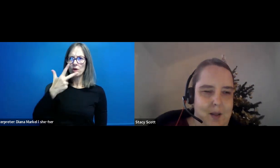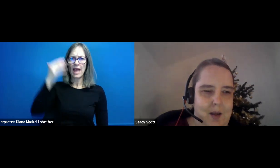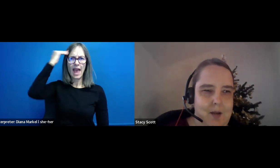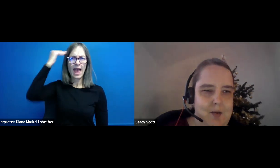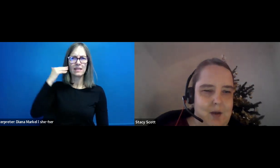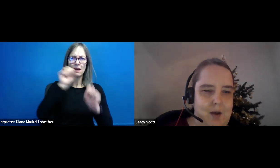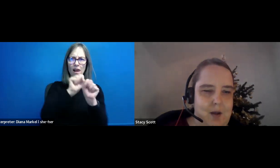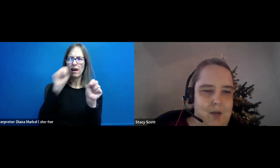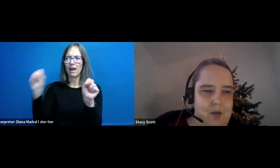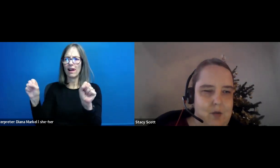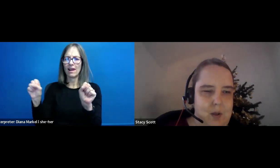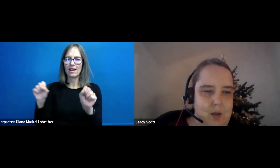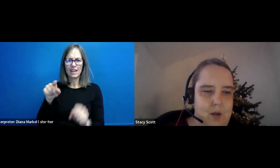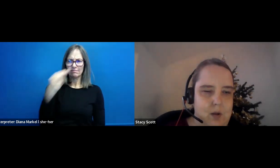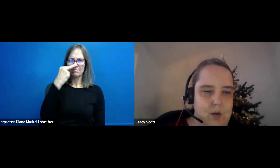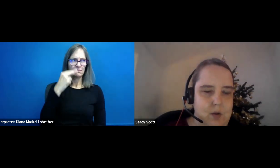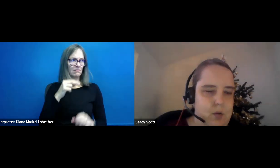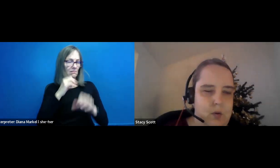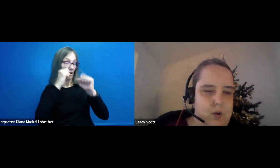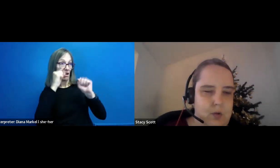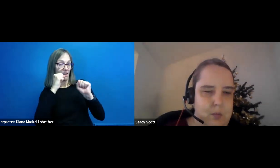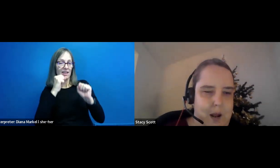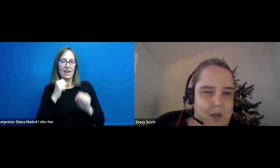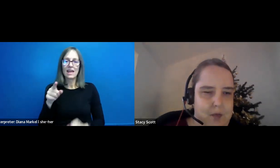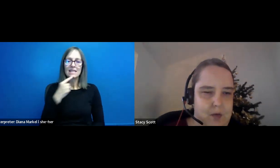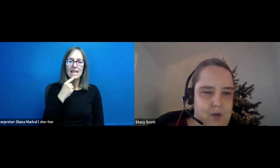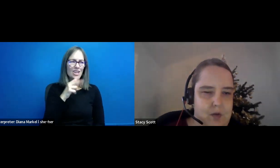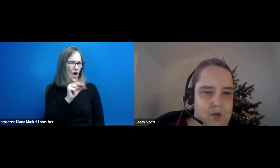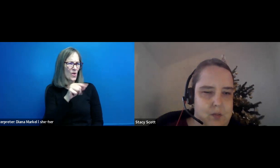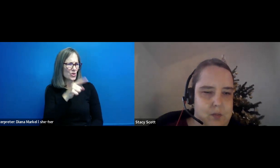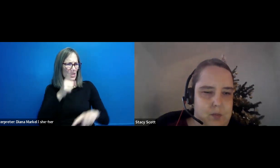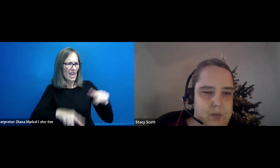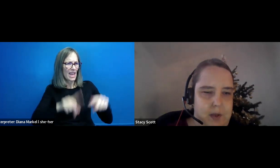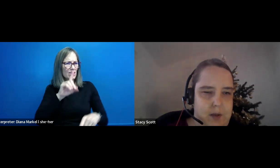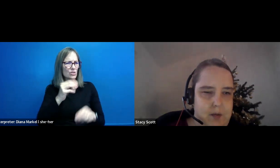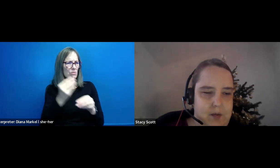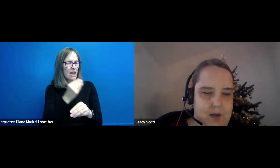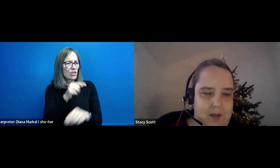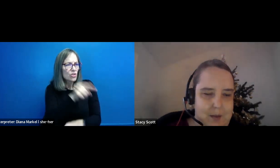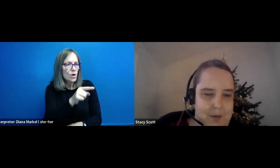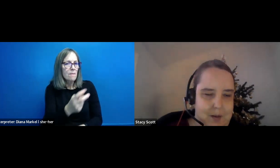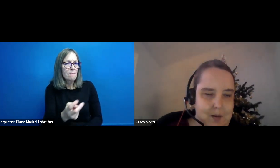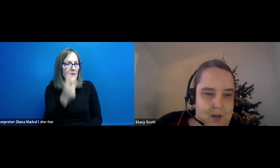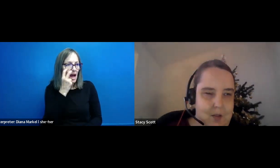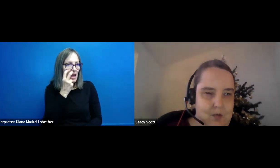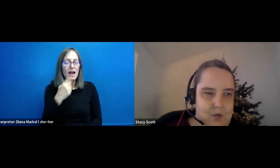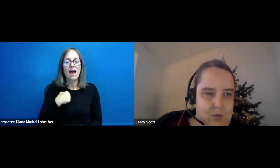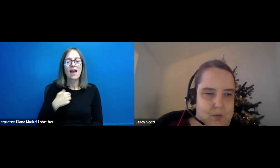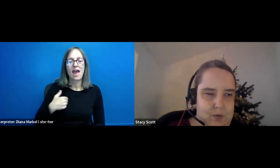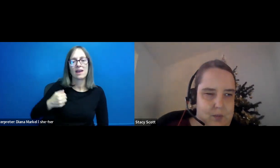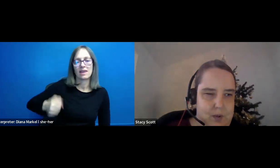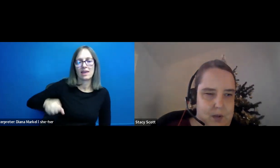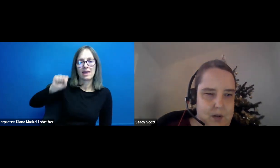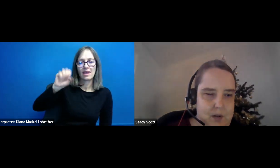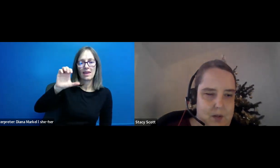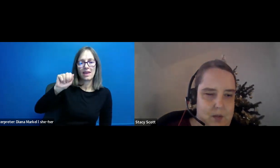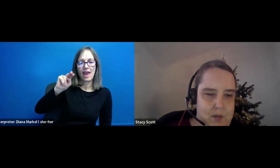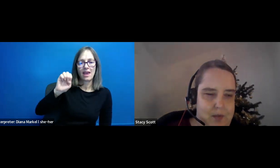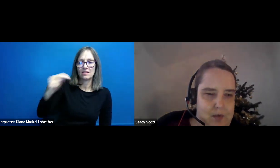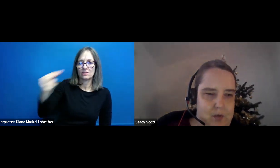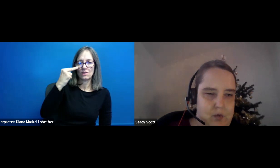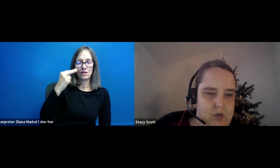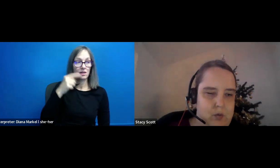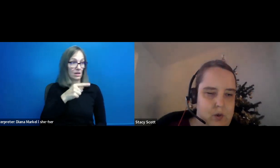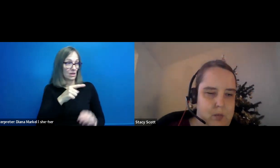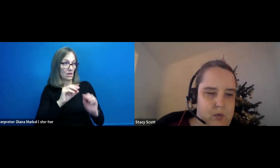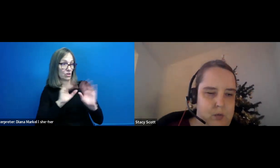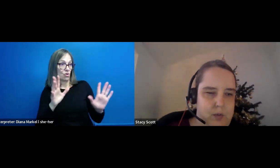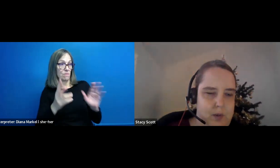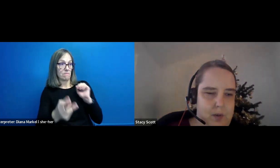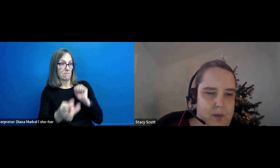Stacy Scott: And they said to me. No, you can't do maths, because that's, you're blind, because I had a cane in my hand. They said, you obviously are blind and maths is too visual. You can't possibly do it.